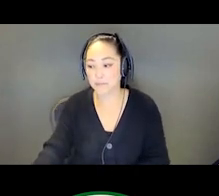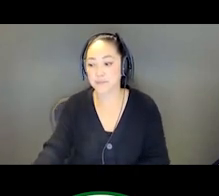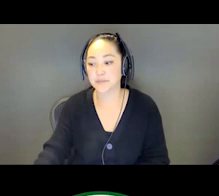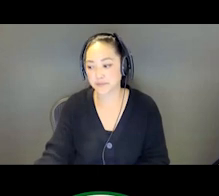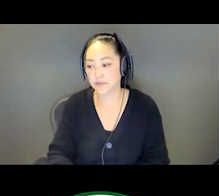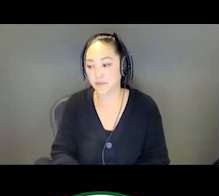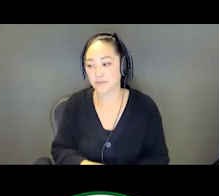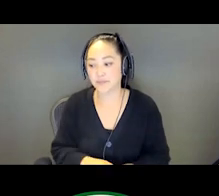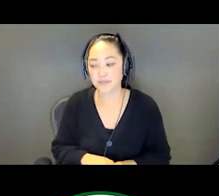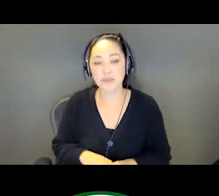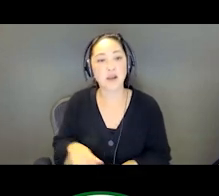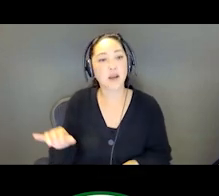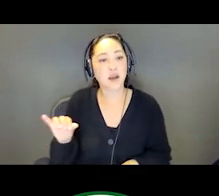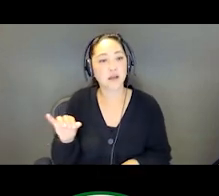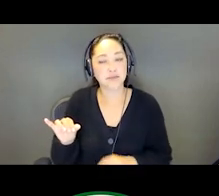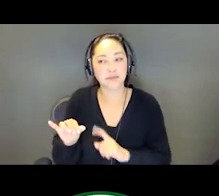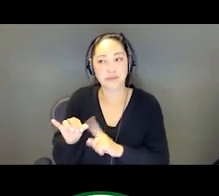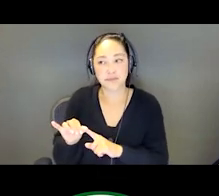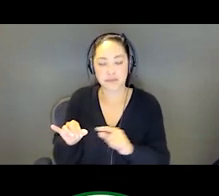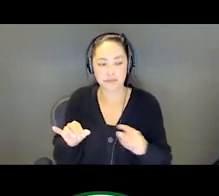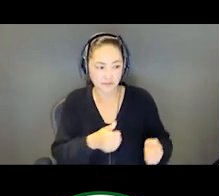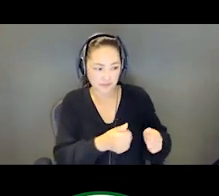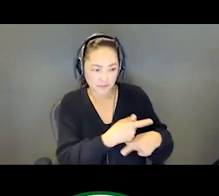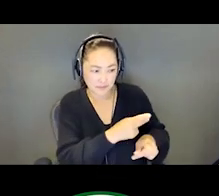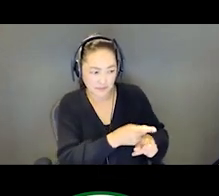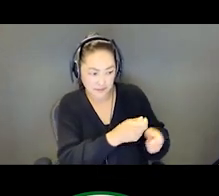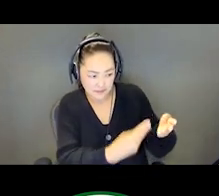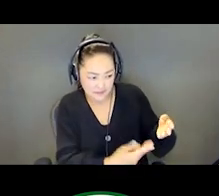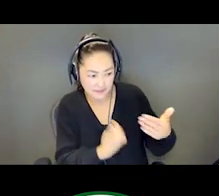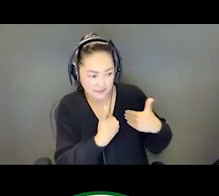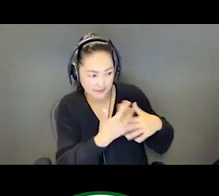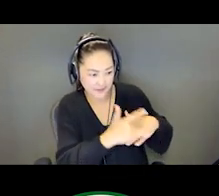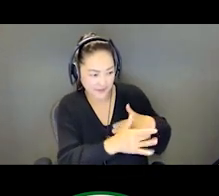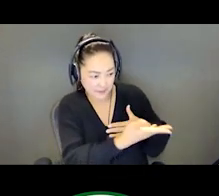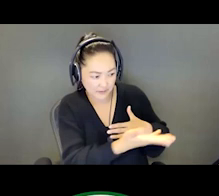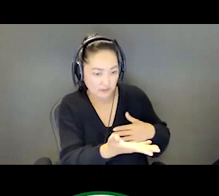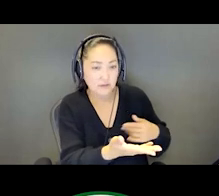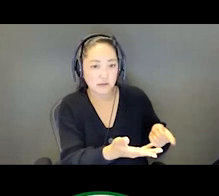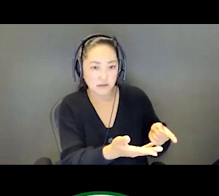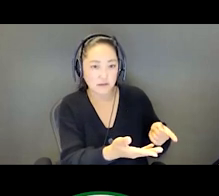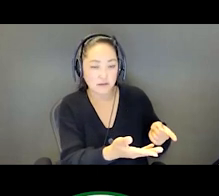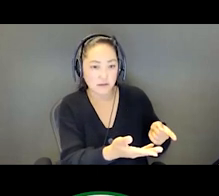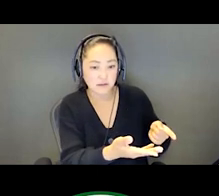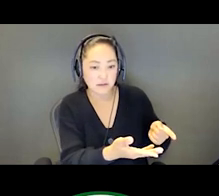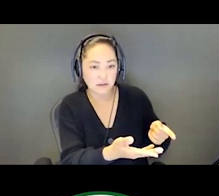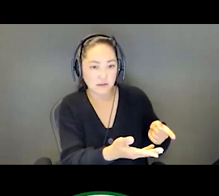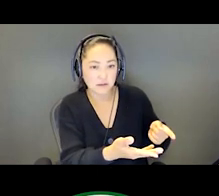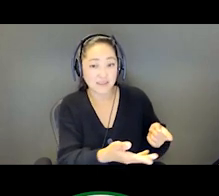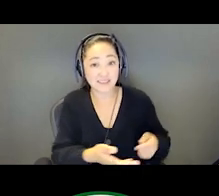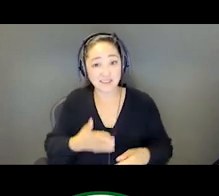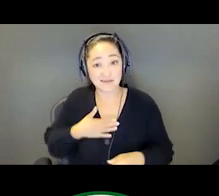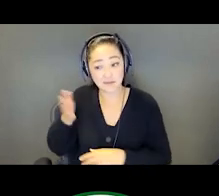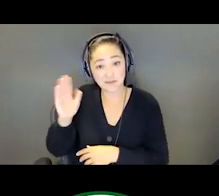the market and the products that already exist, We don't want, as I said in the presentation,